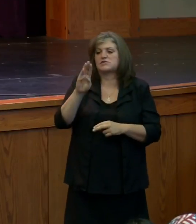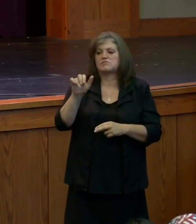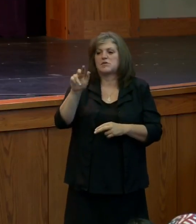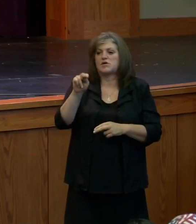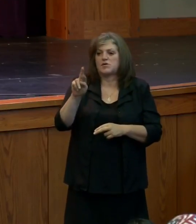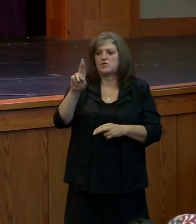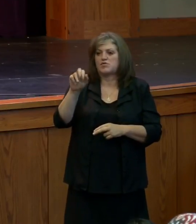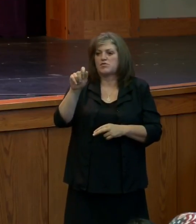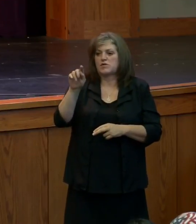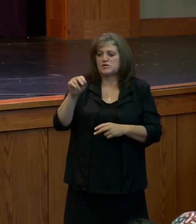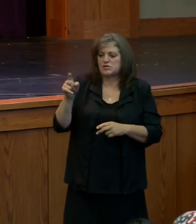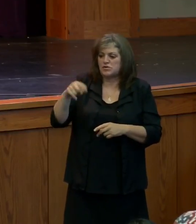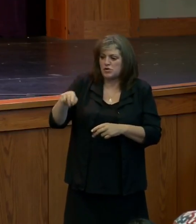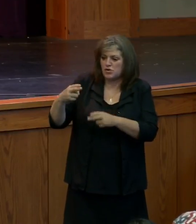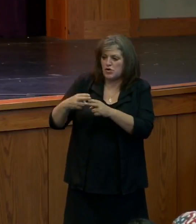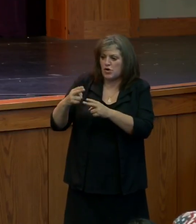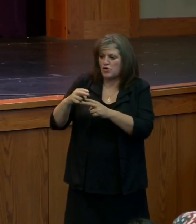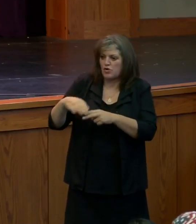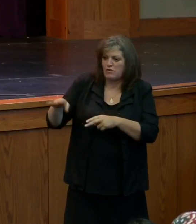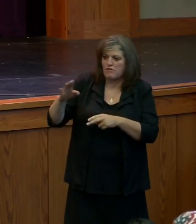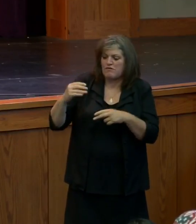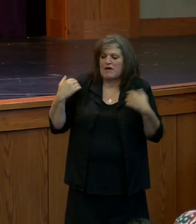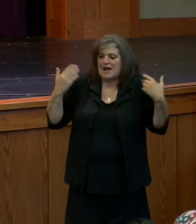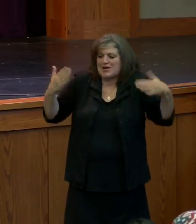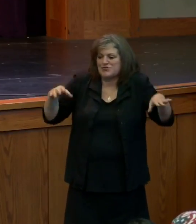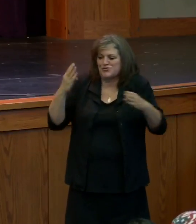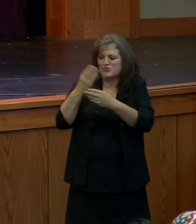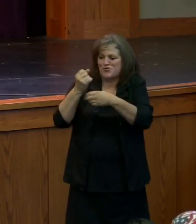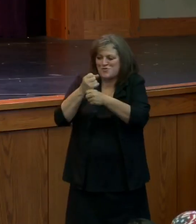US A ROOM FULL OF ANGELIC TROUBLEMAKERS CELEBRATING THE